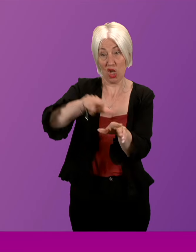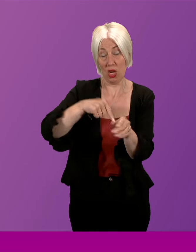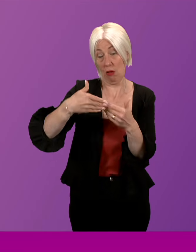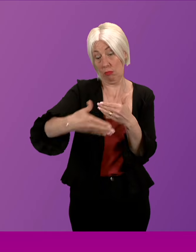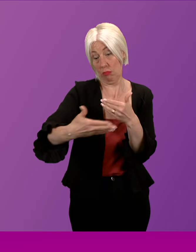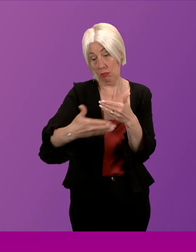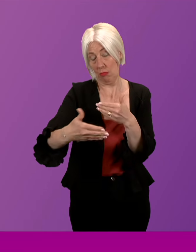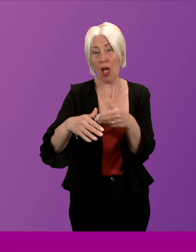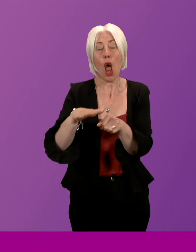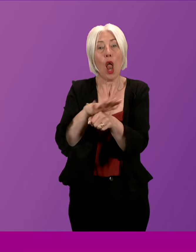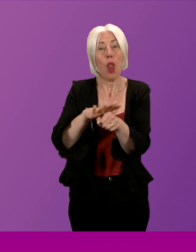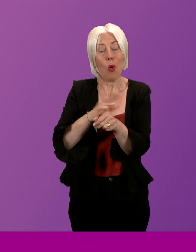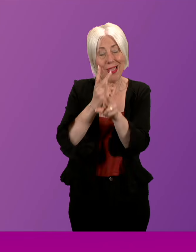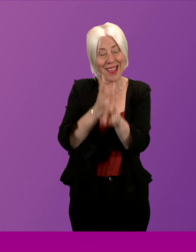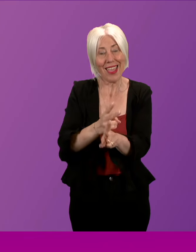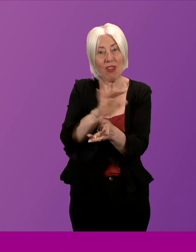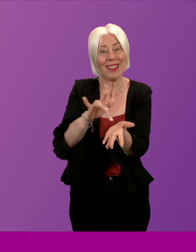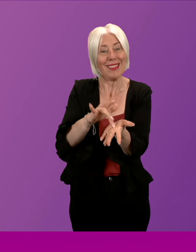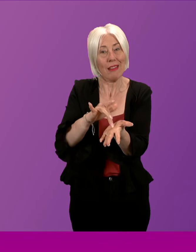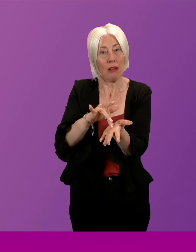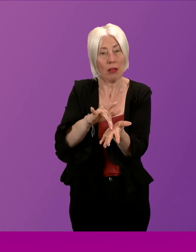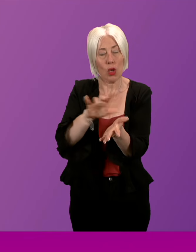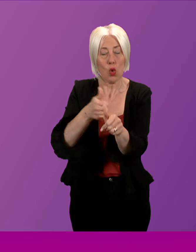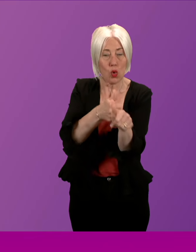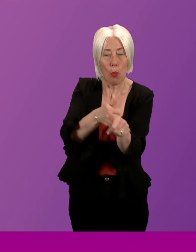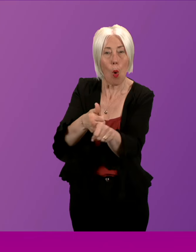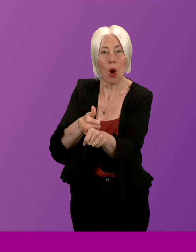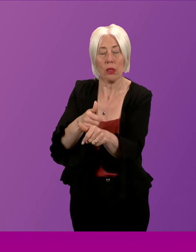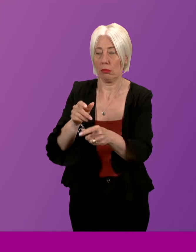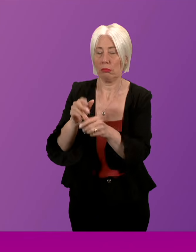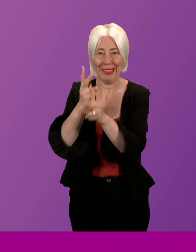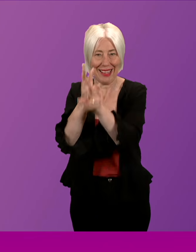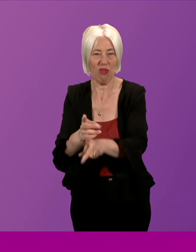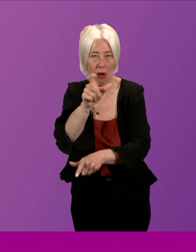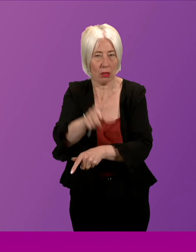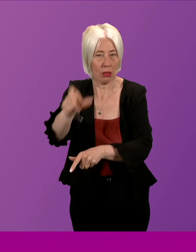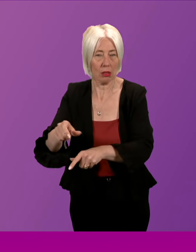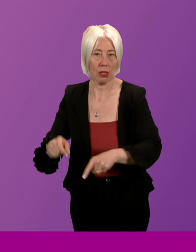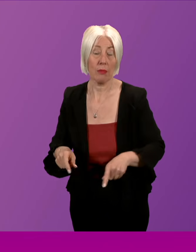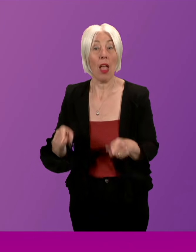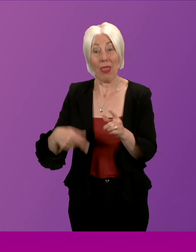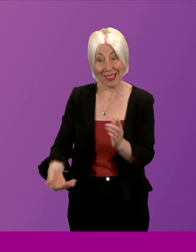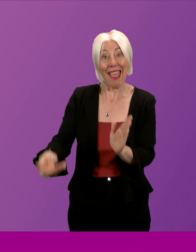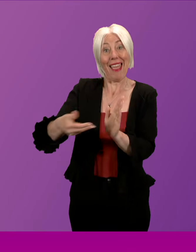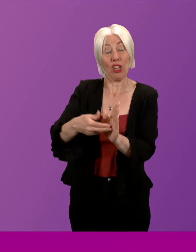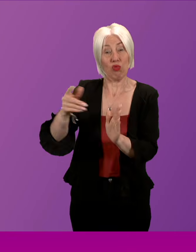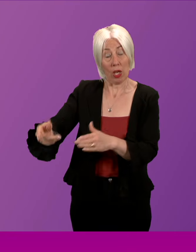carers centres, which give invaluable support to carers. That is in addition to funding from local